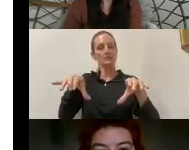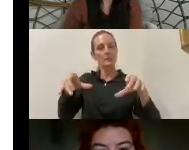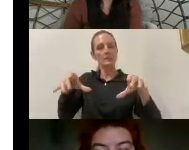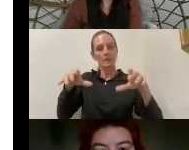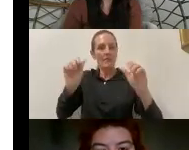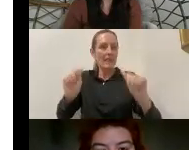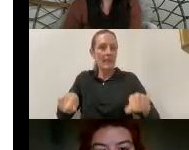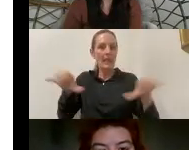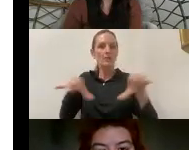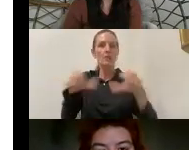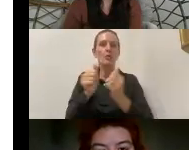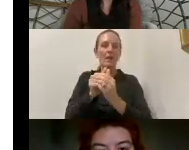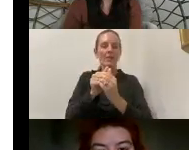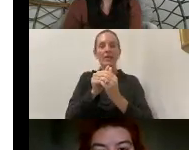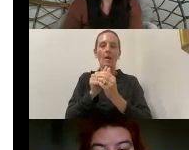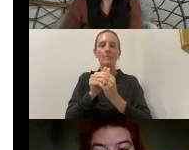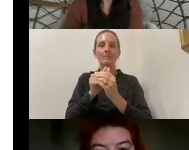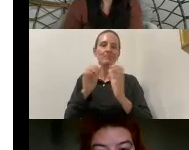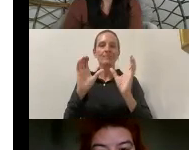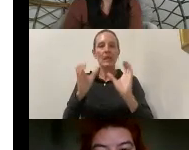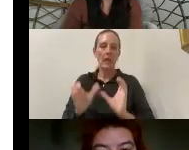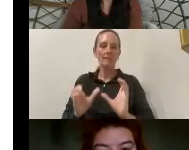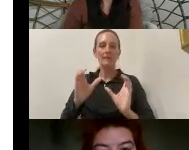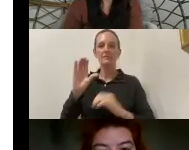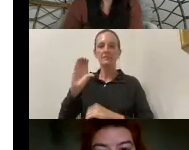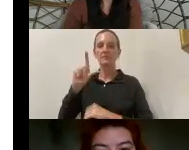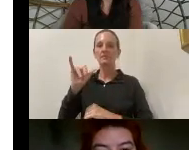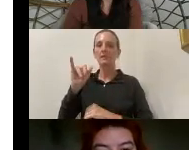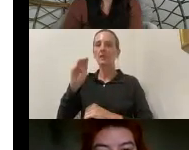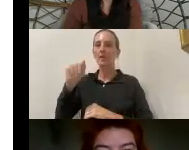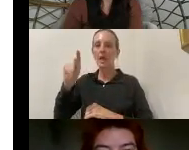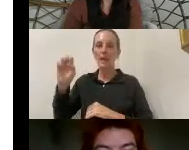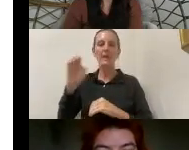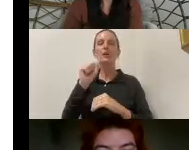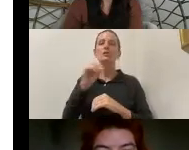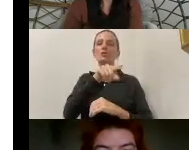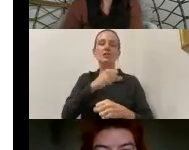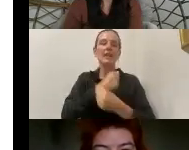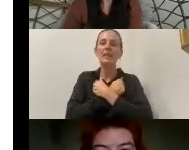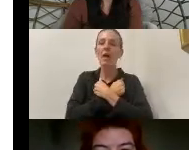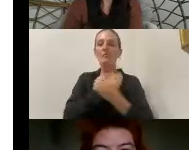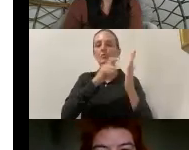She's super talented and loves to draw, paint, carve, sew, sail, cook, fish, so can do basically anything.